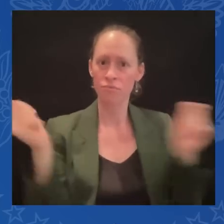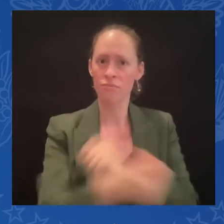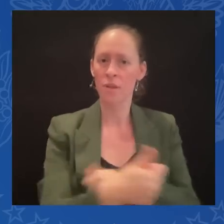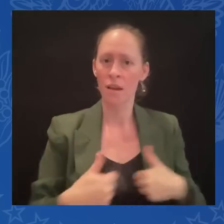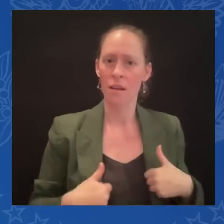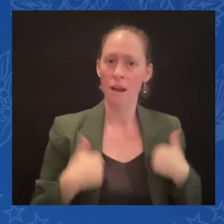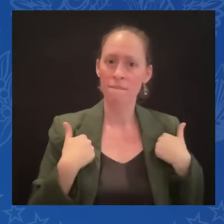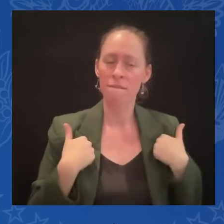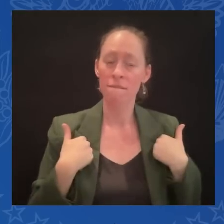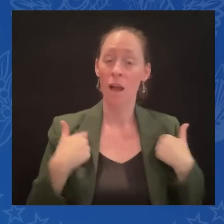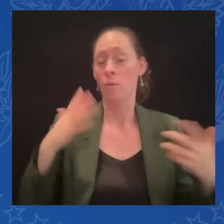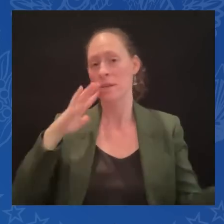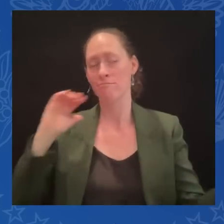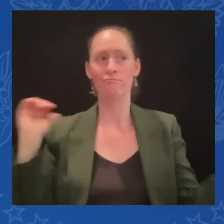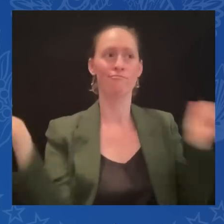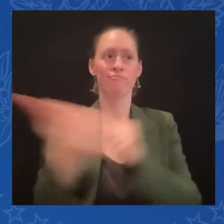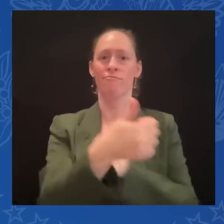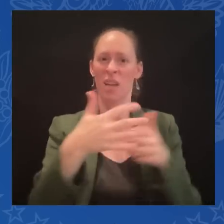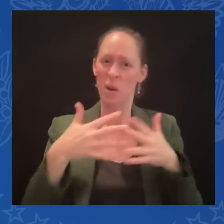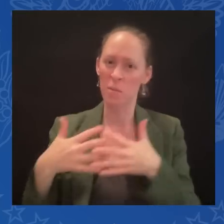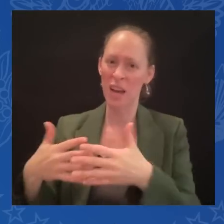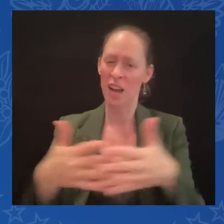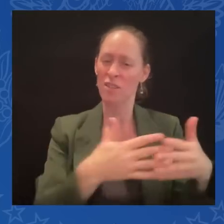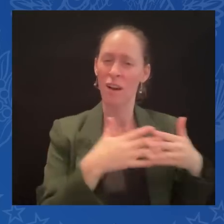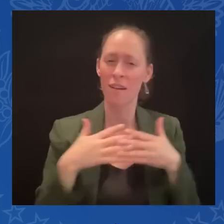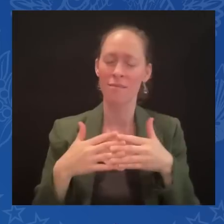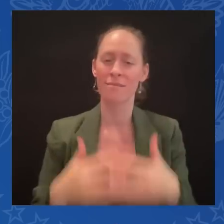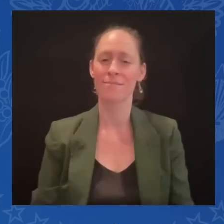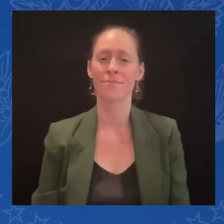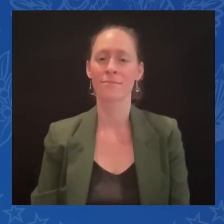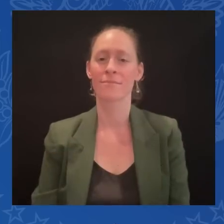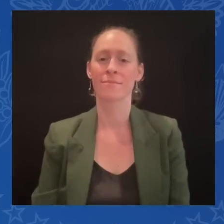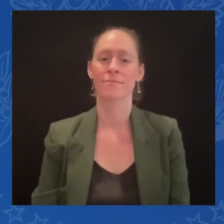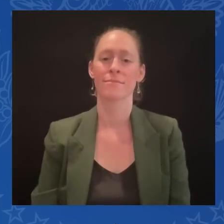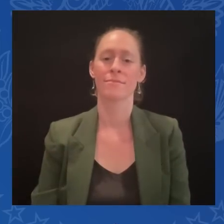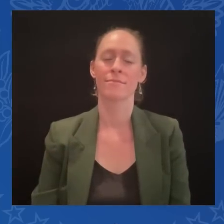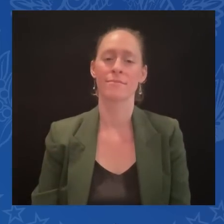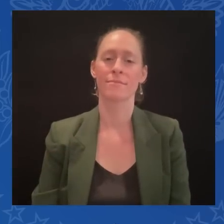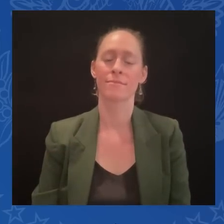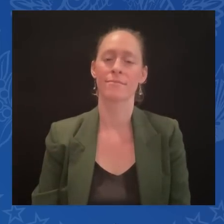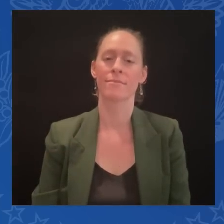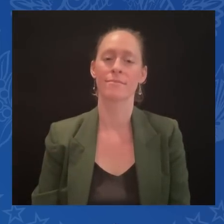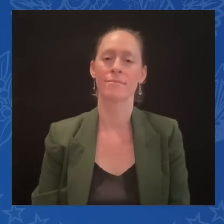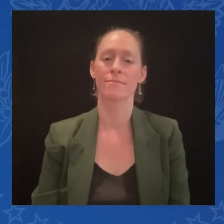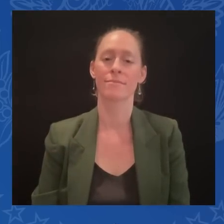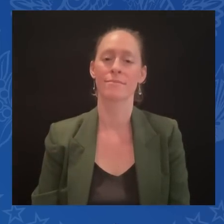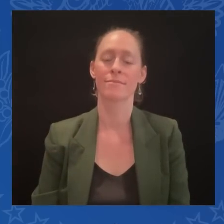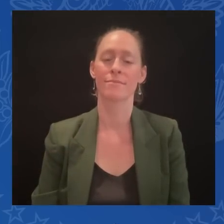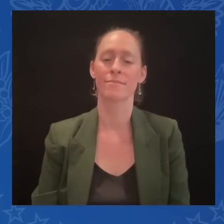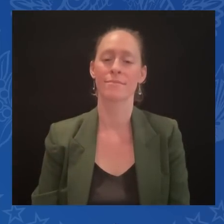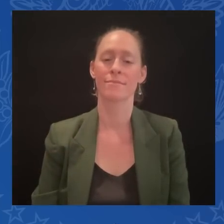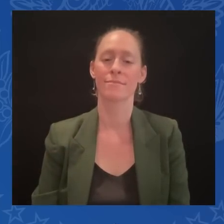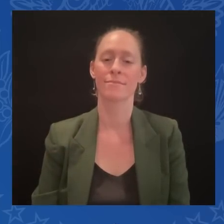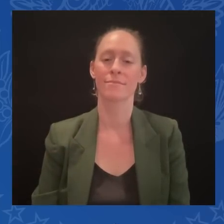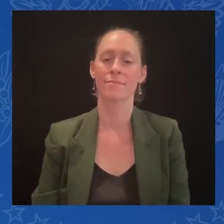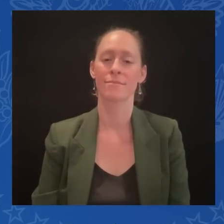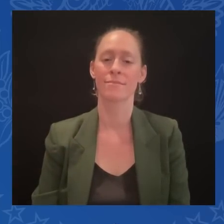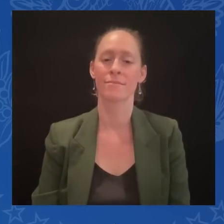Promega [Pomega] Energy Storage Technologies is investing 279 billion doll- million dollars -- million --